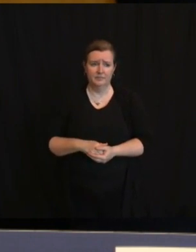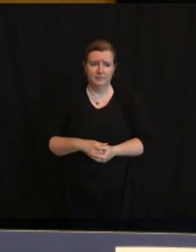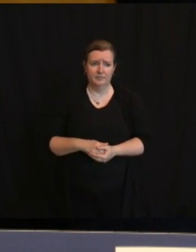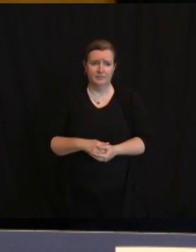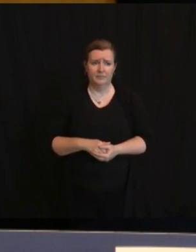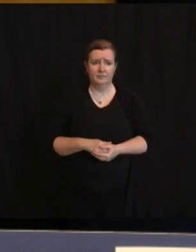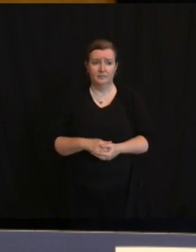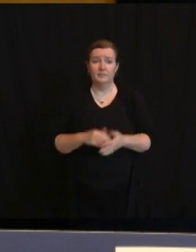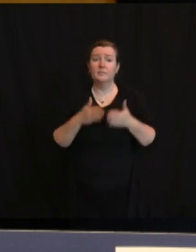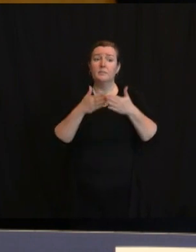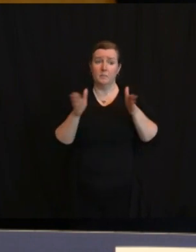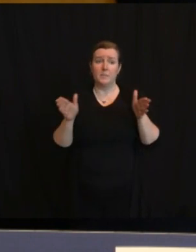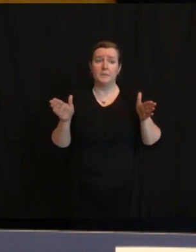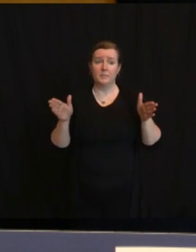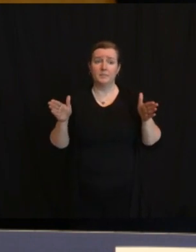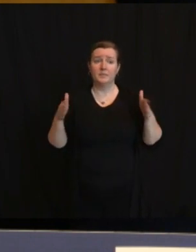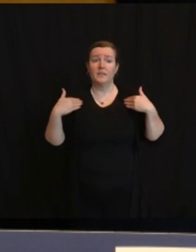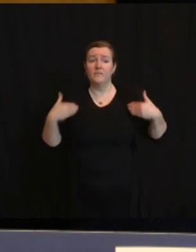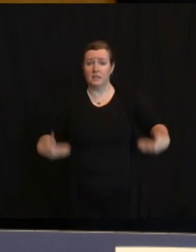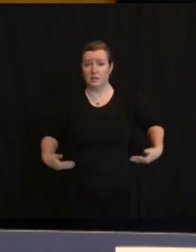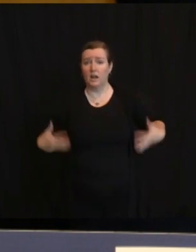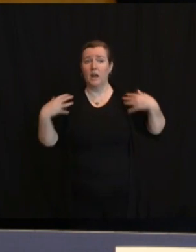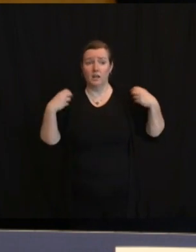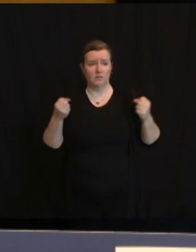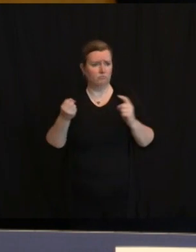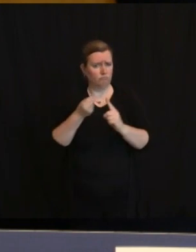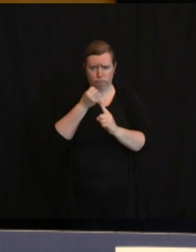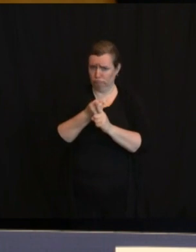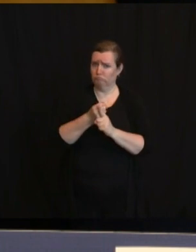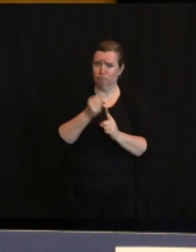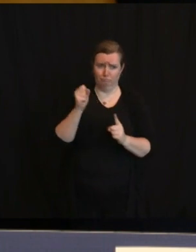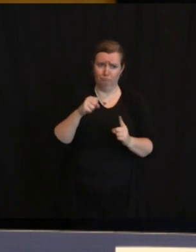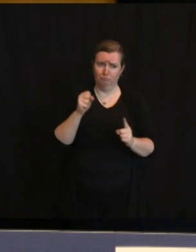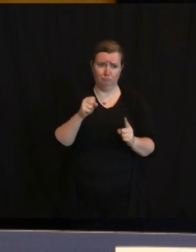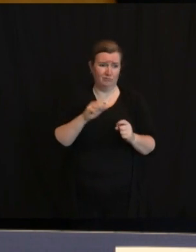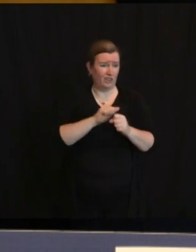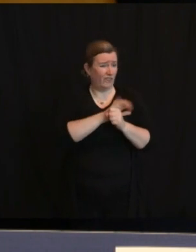WHILE WE SPEAK FREQUENTLY ABOUT